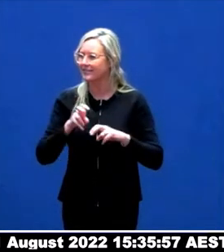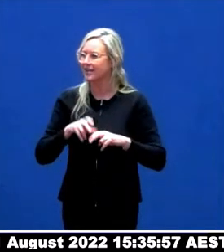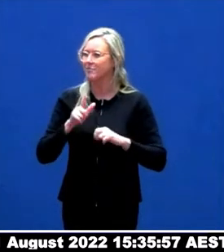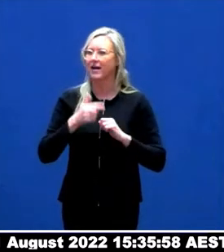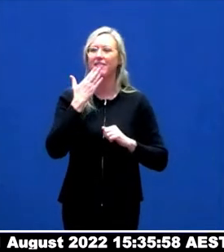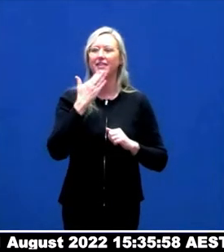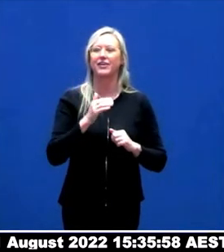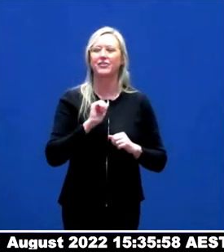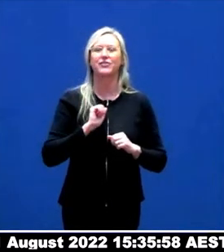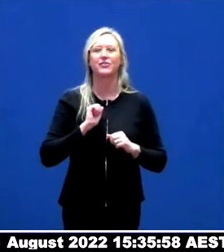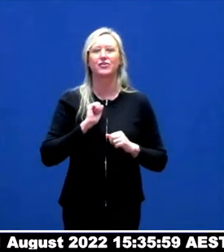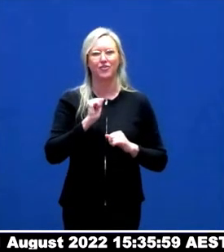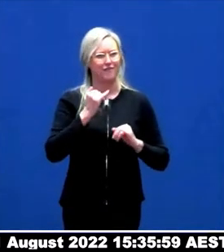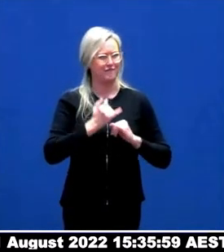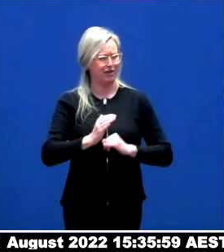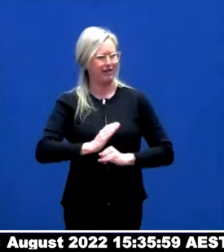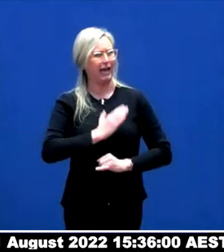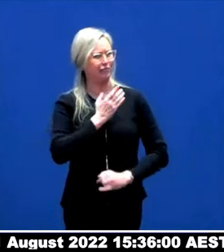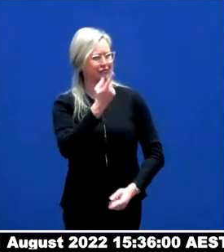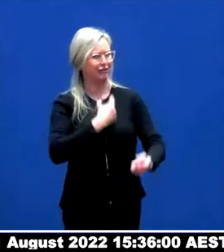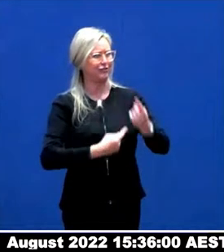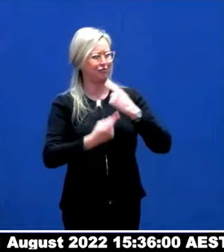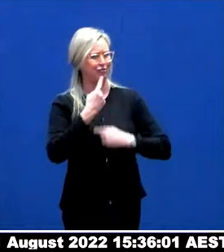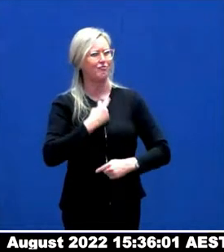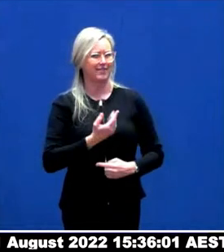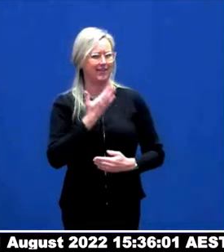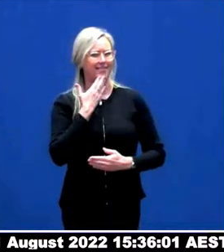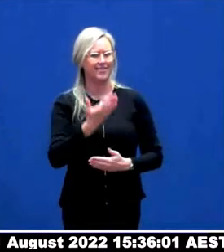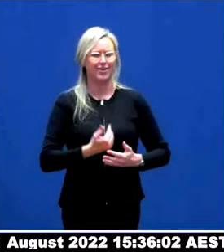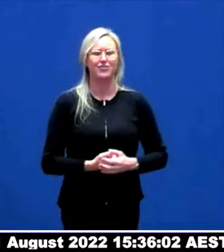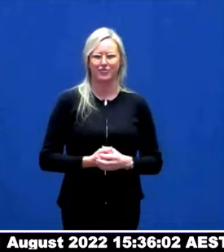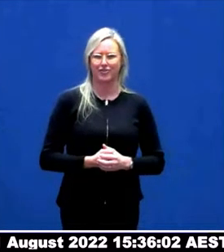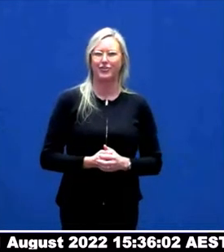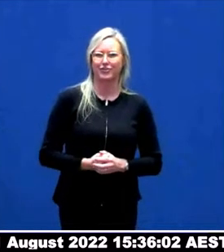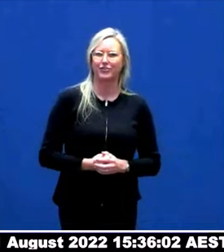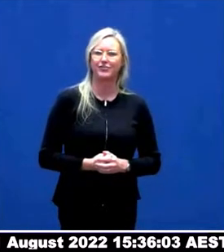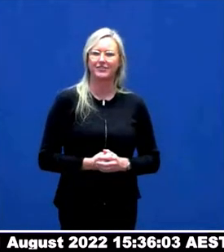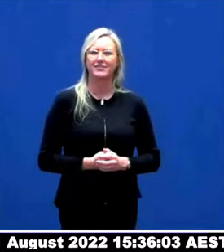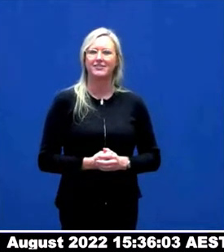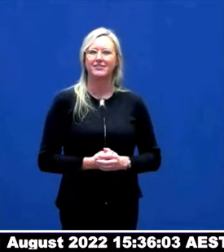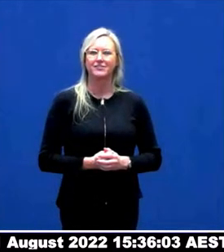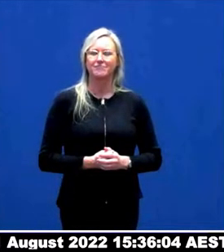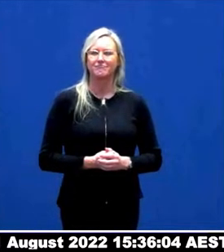extraordinarily interesting interview with Ms Eastman and giving us the benefits of your